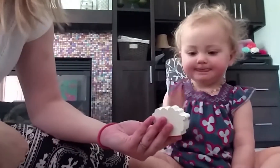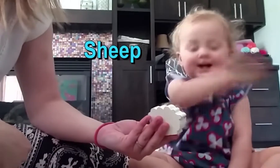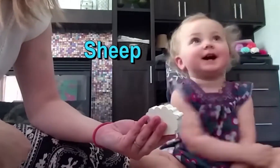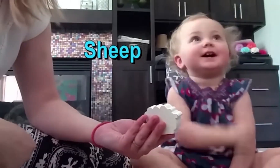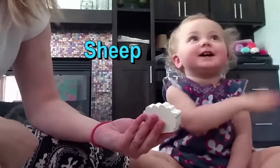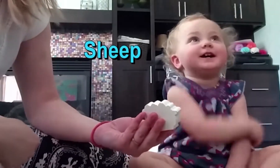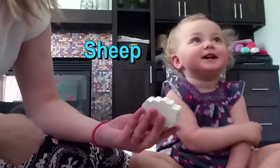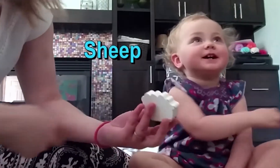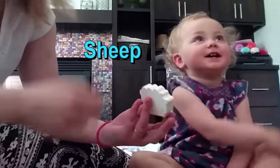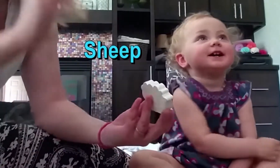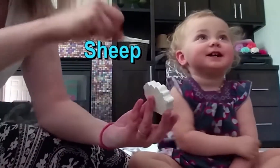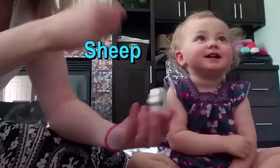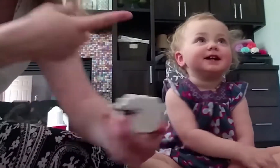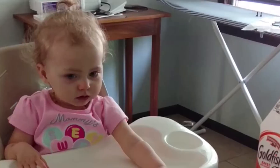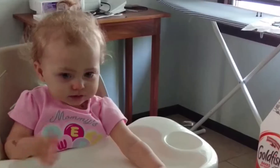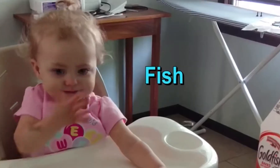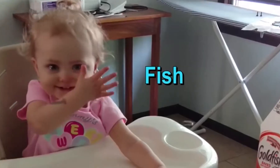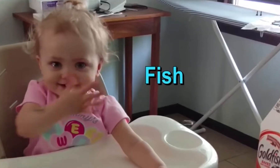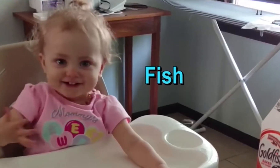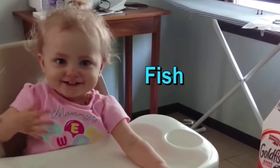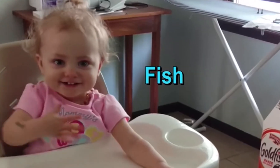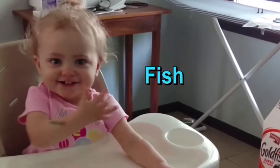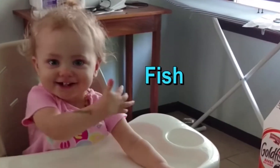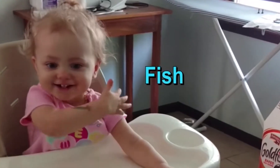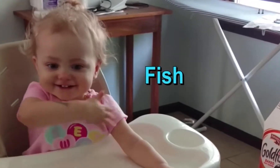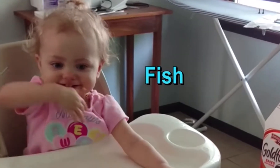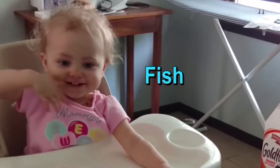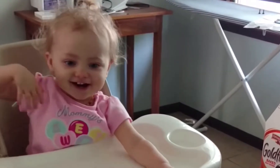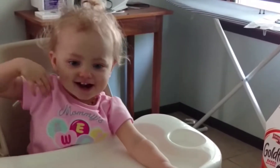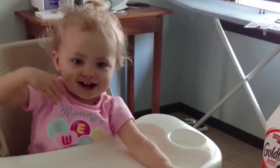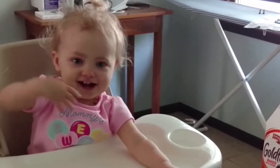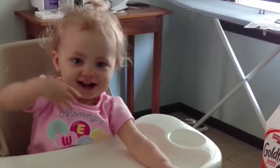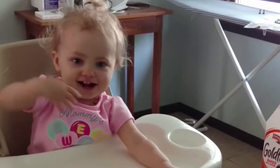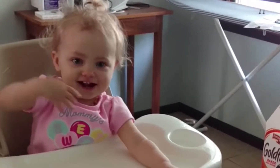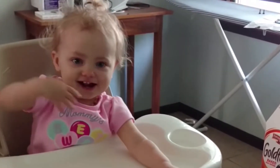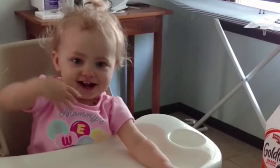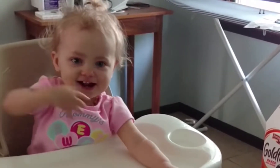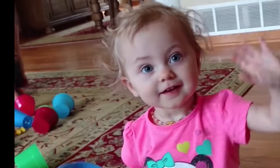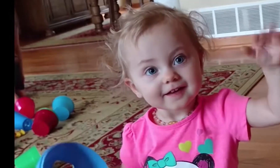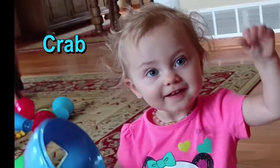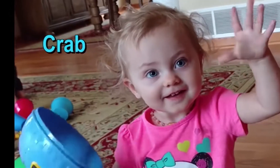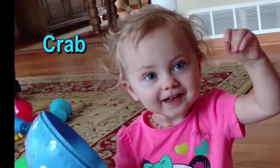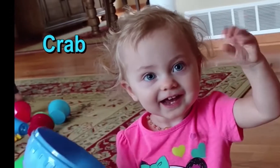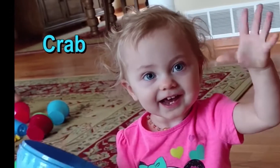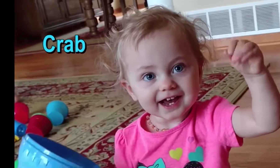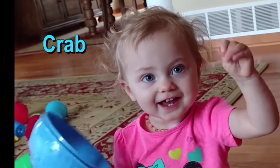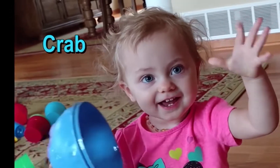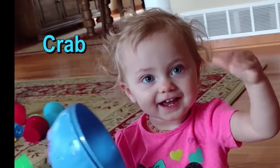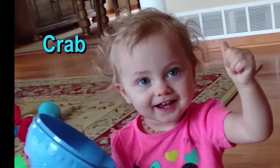Sheep Fish Crab